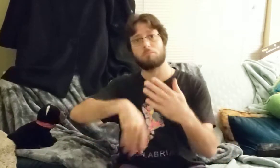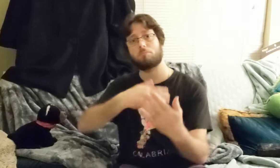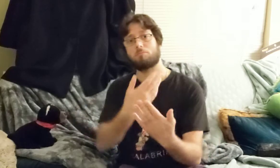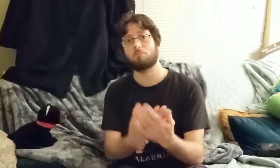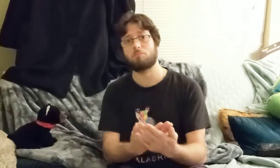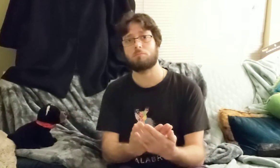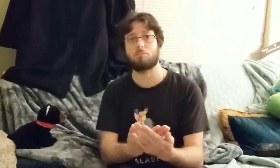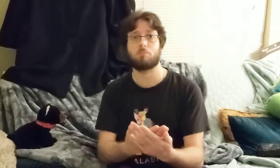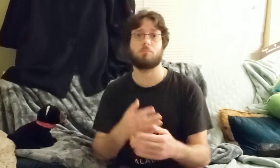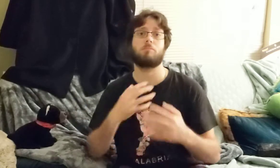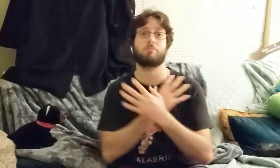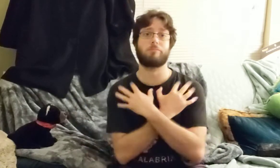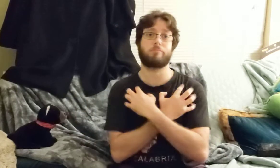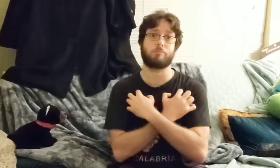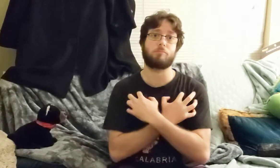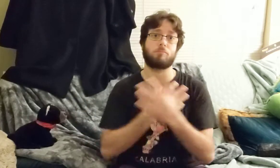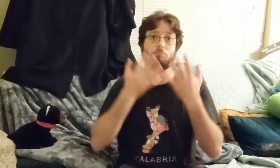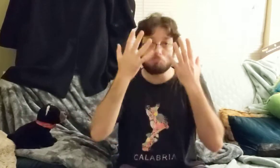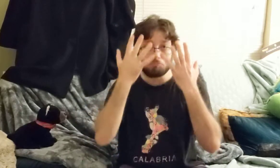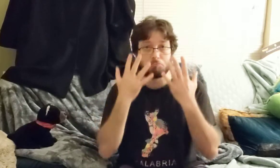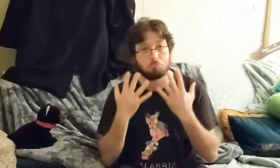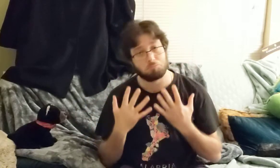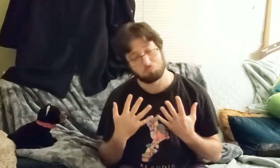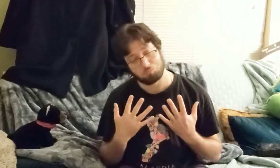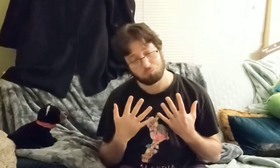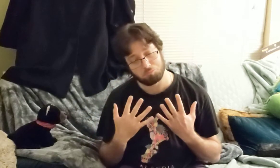ALL BEAR SAD